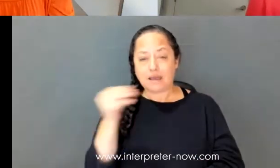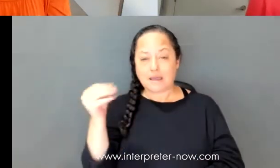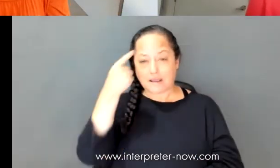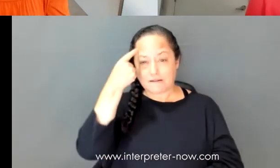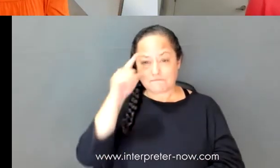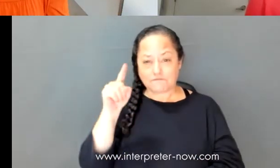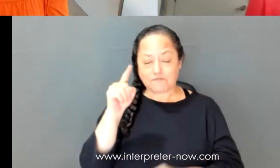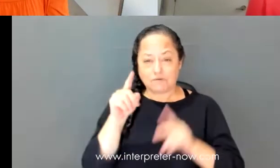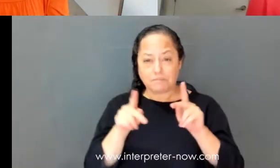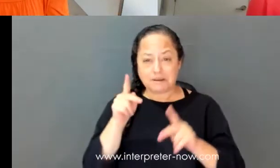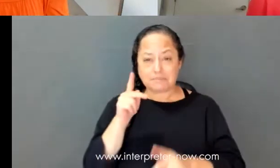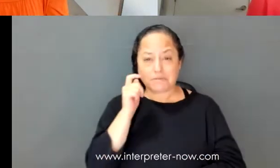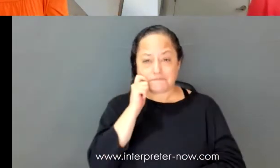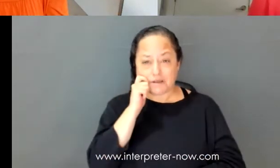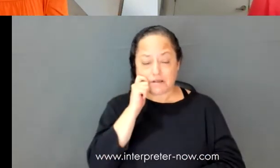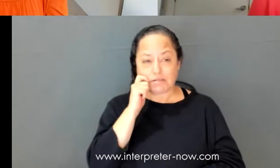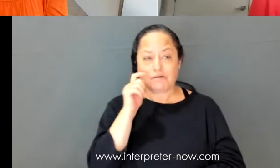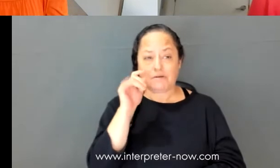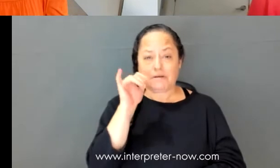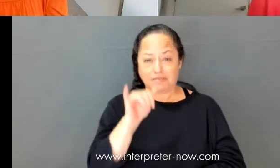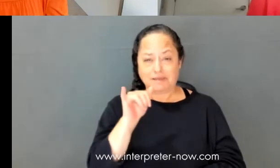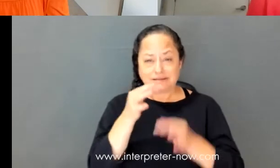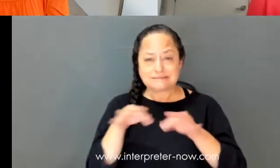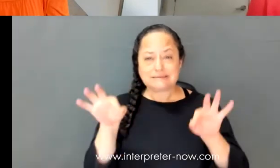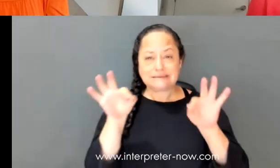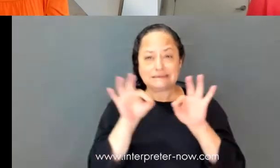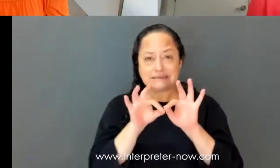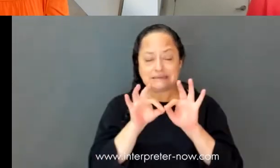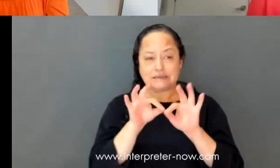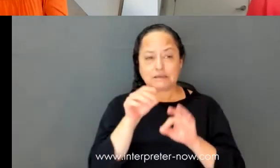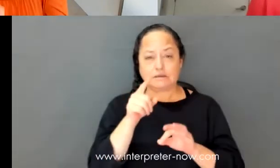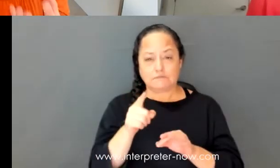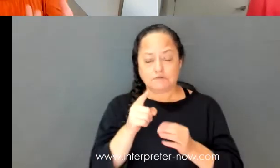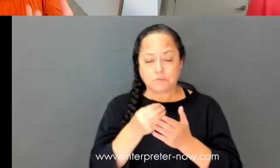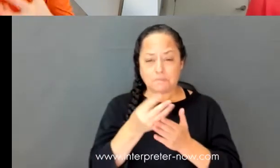I mean, I do think that is key because if you're consuming things only created for you,